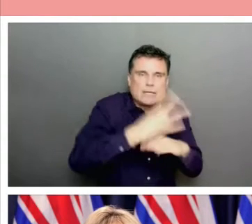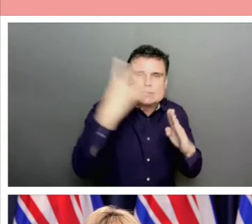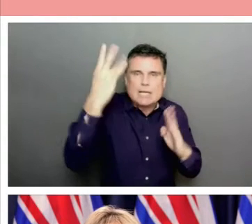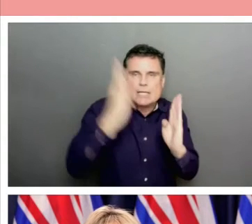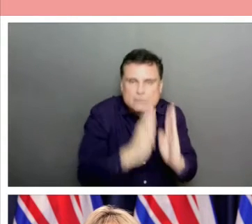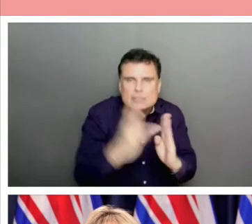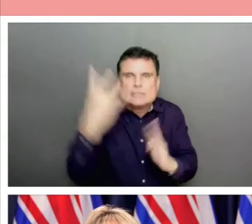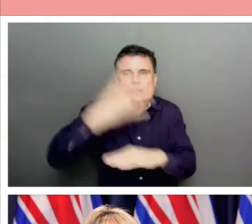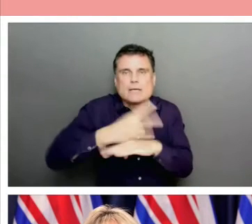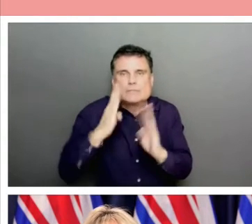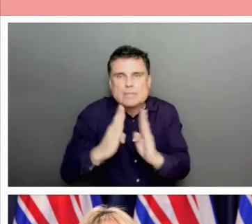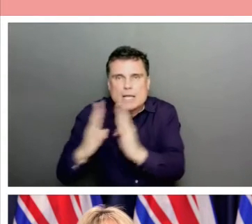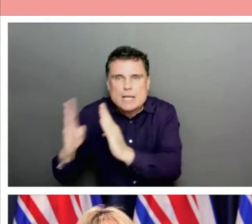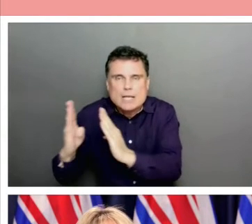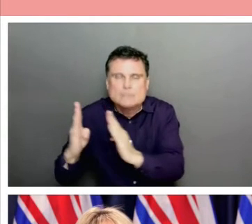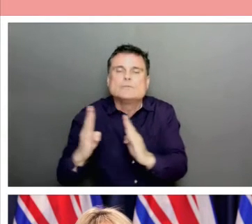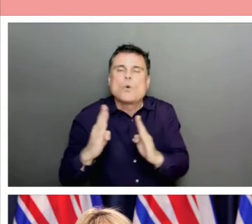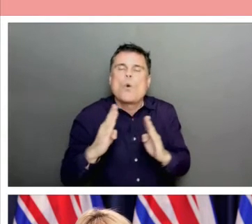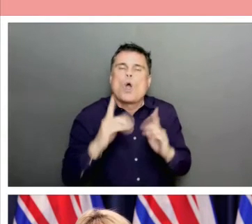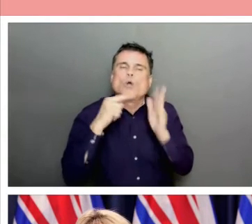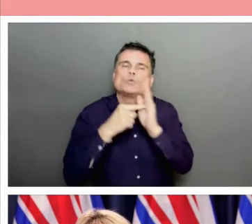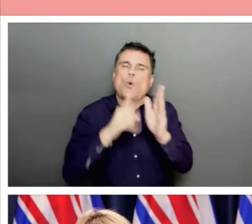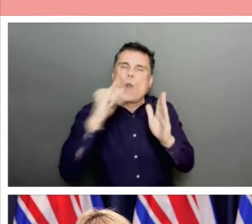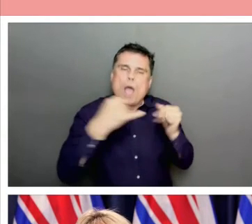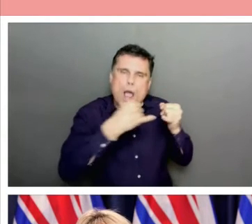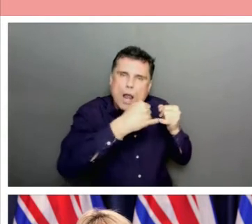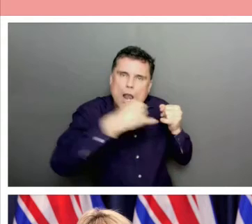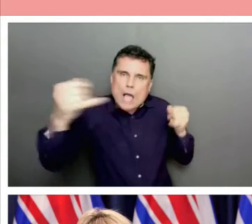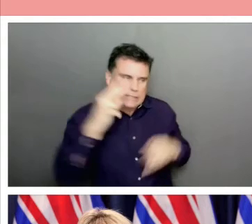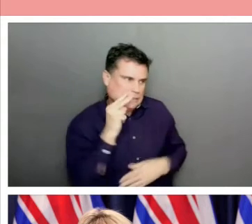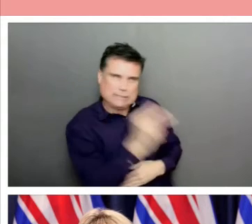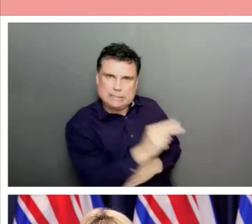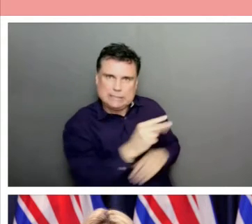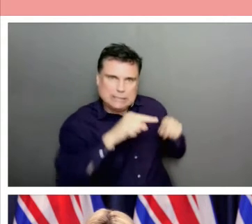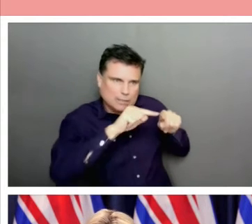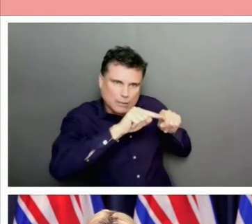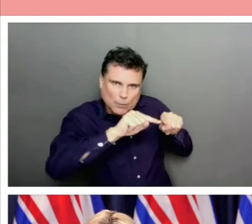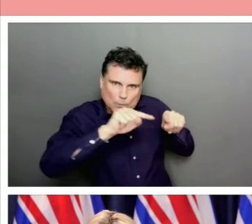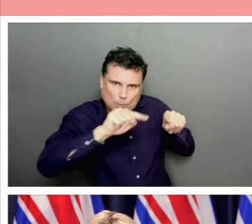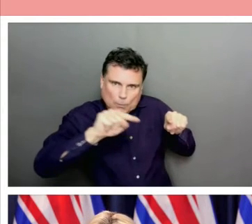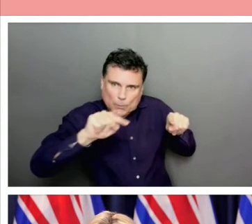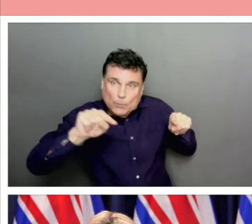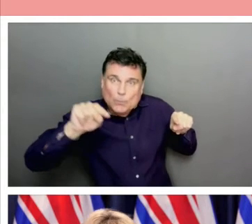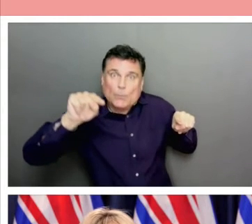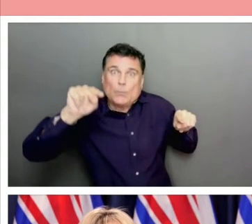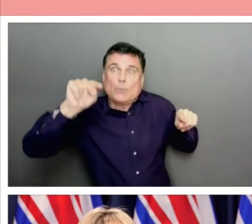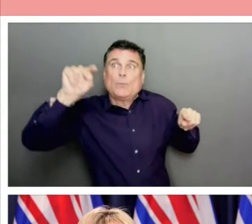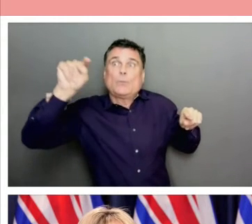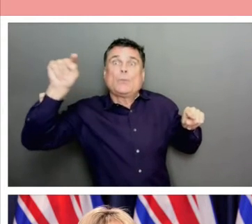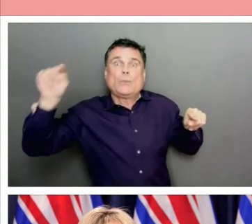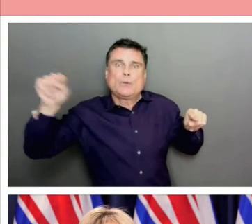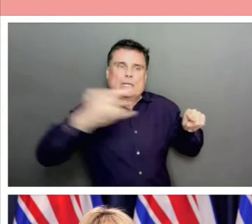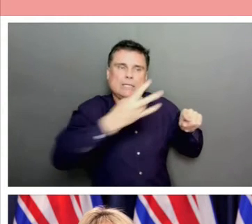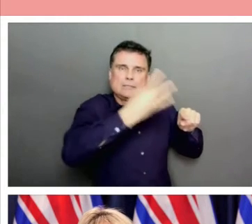helps us understand what the pattern of -- what pattern we're seeing in terms of